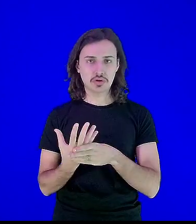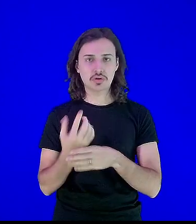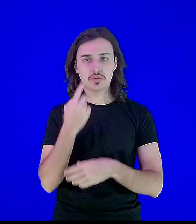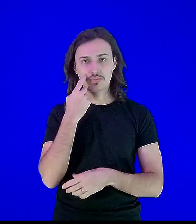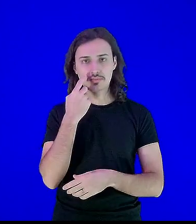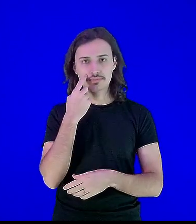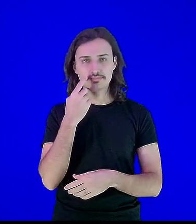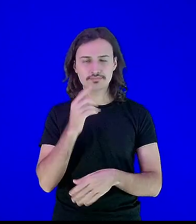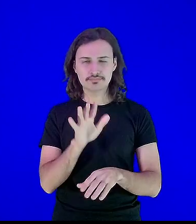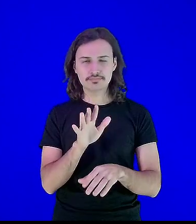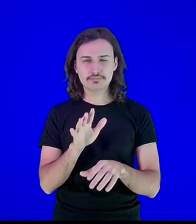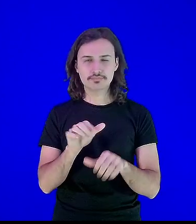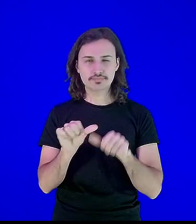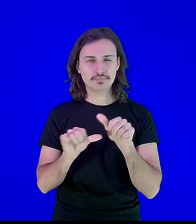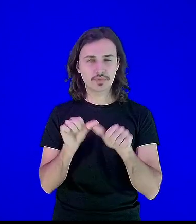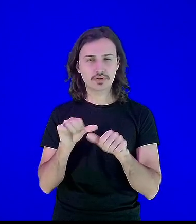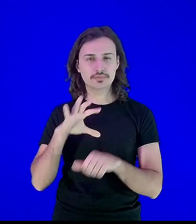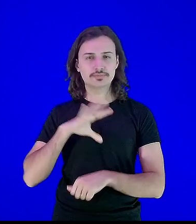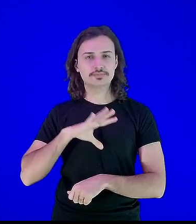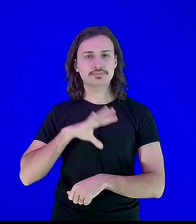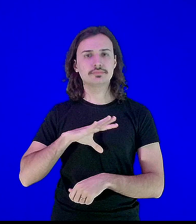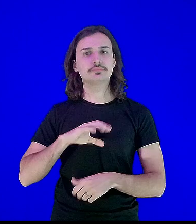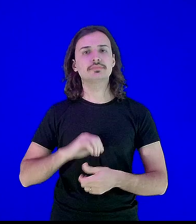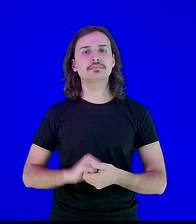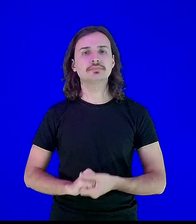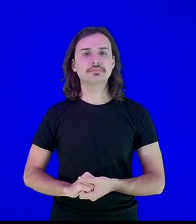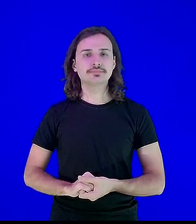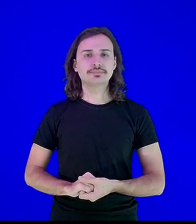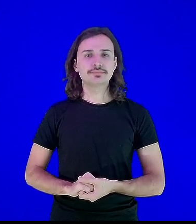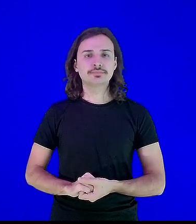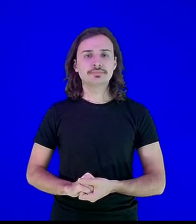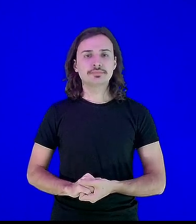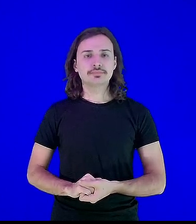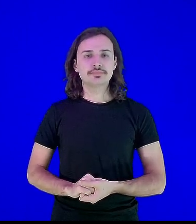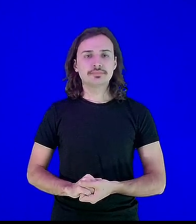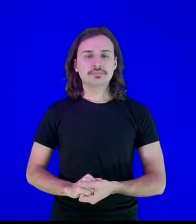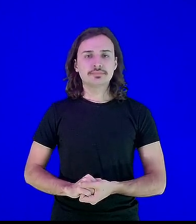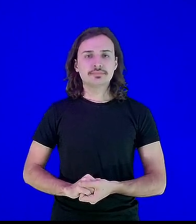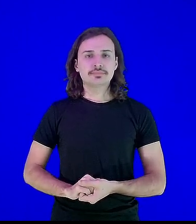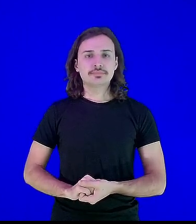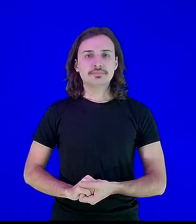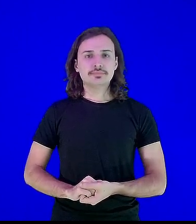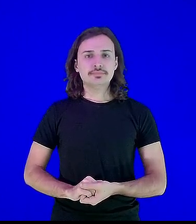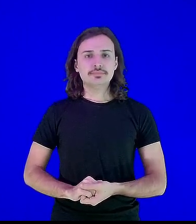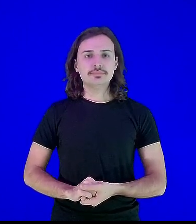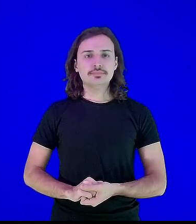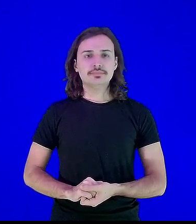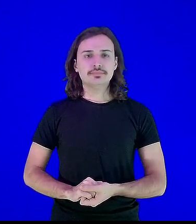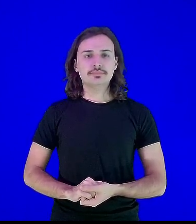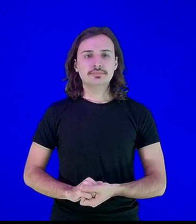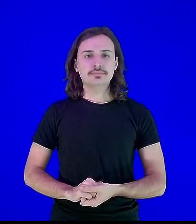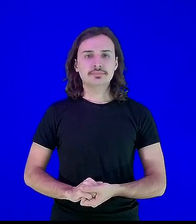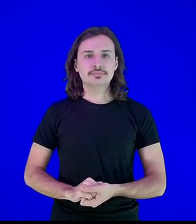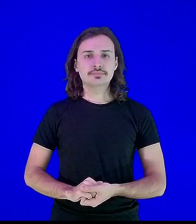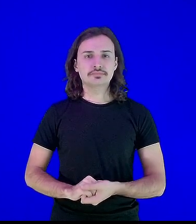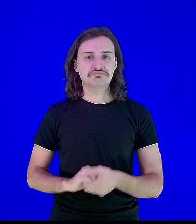actually, let me go back to Portuguese "Something"